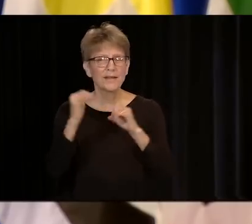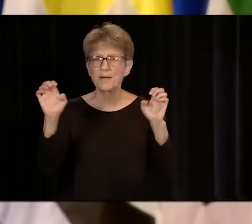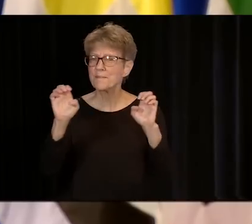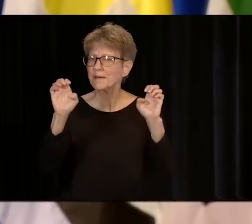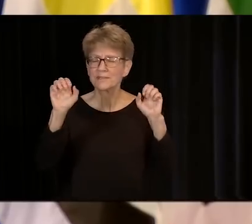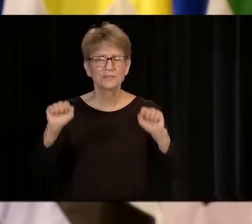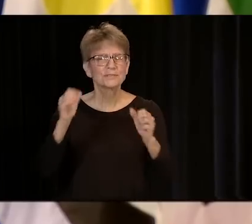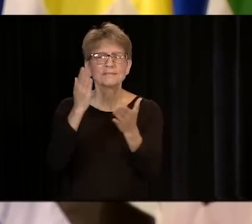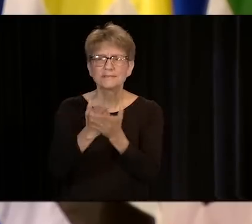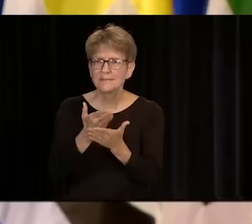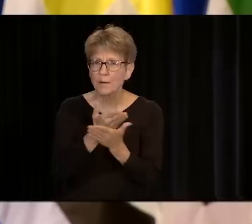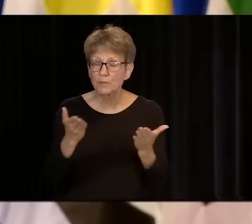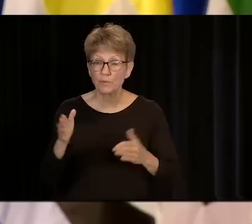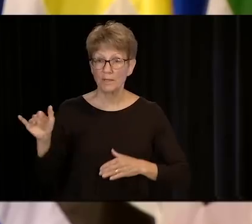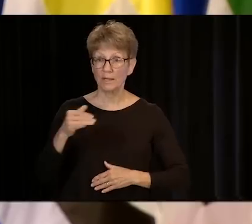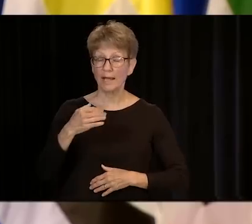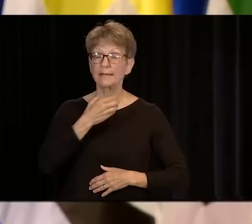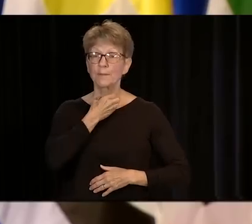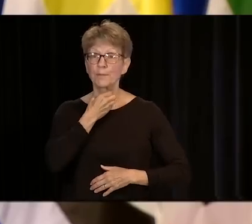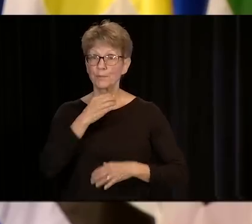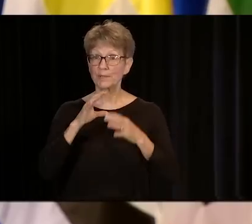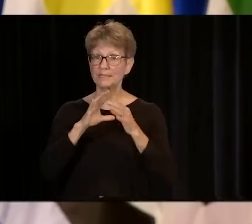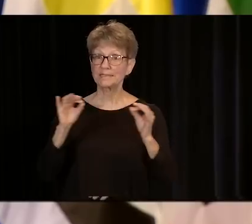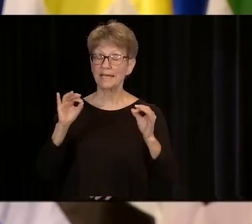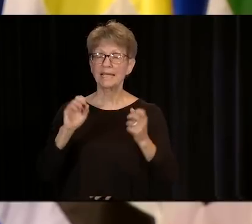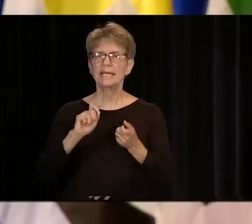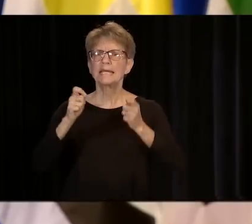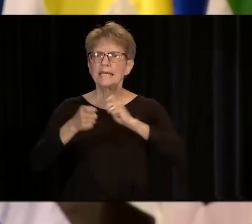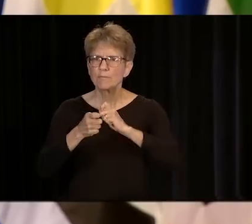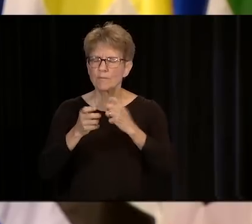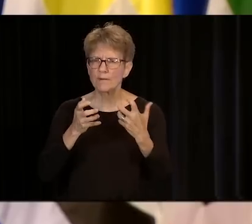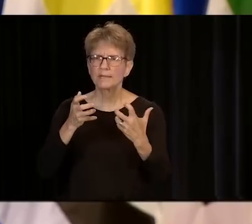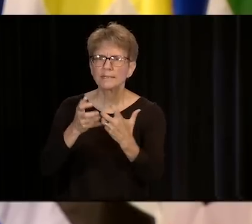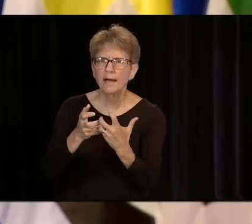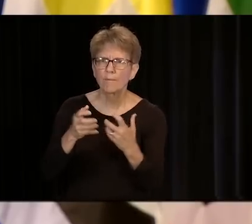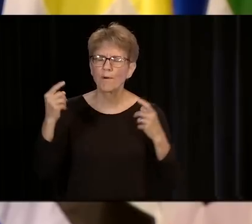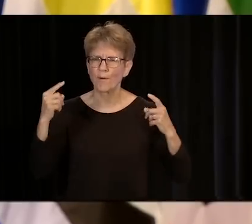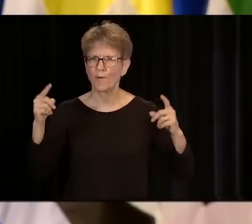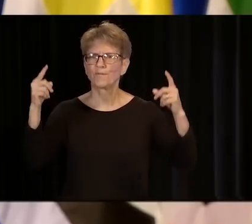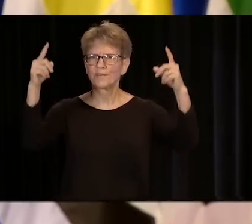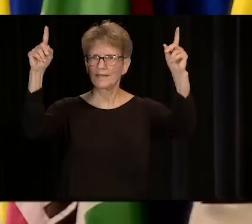AS THE MARINES SAY, IMPROVISE, ADAPT AND OVERCOME.